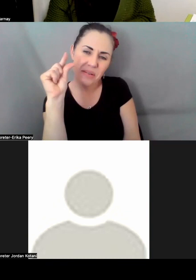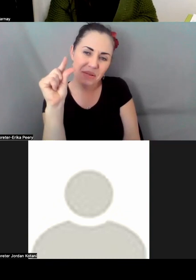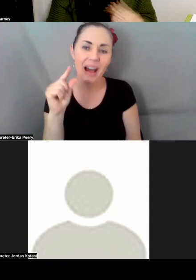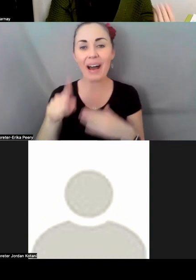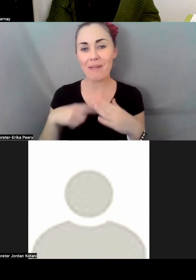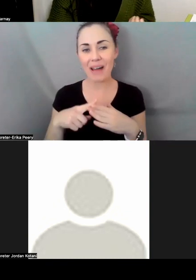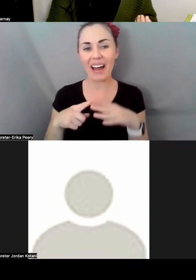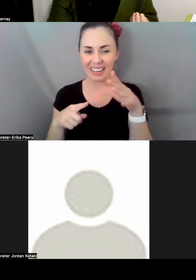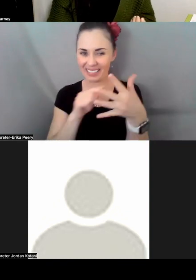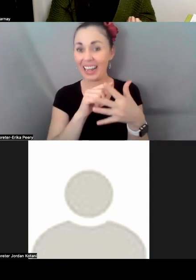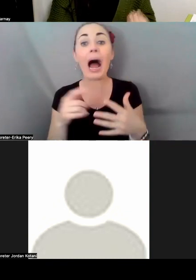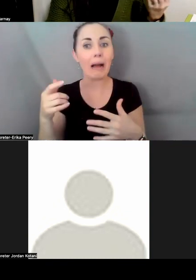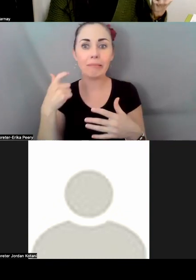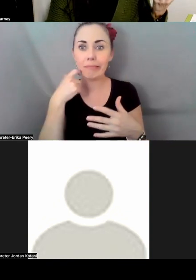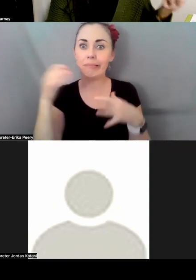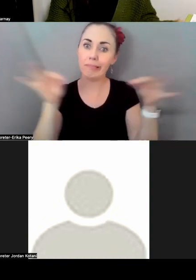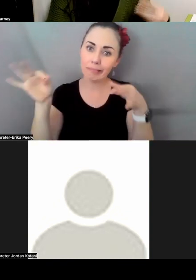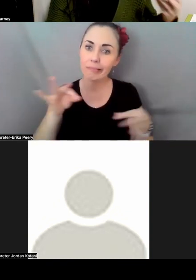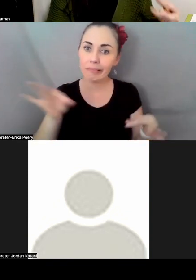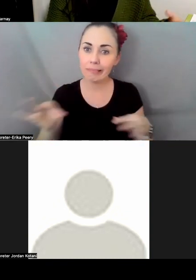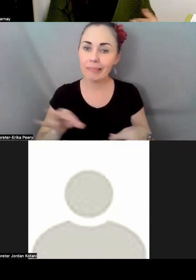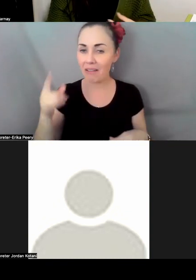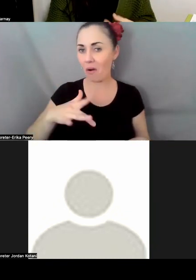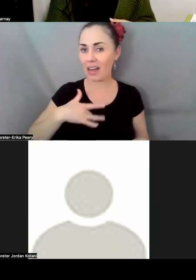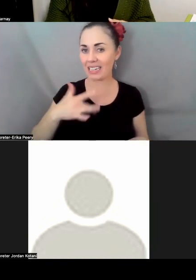all of these things we're talking about. Sensory integration activities.